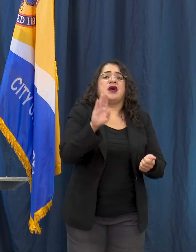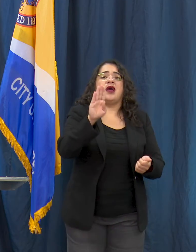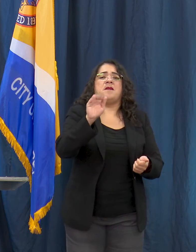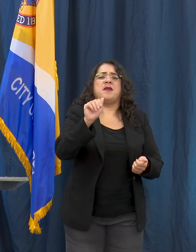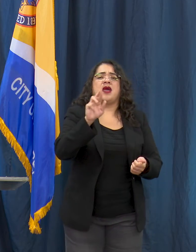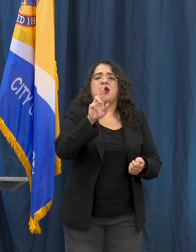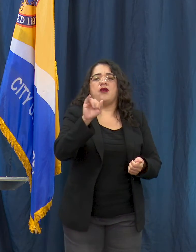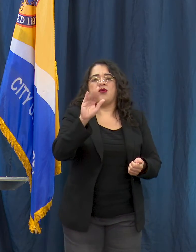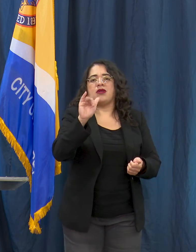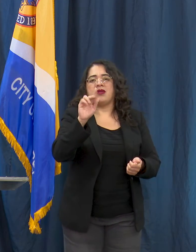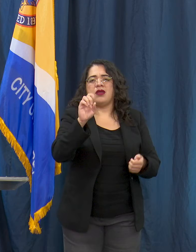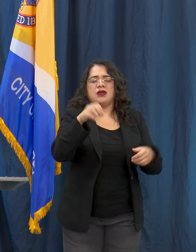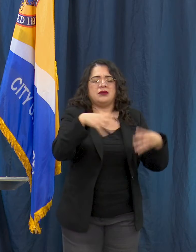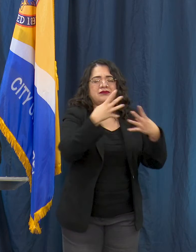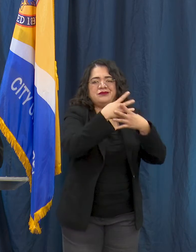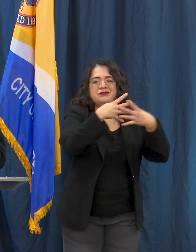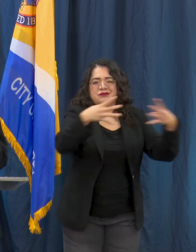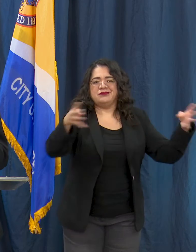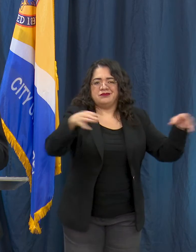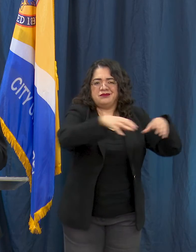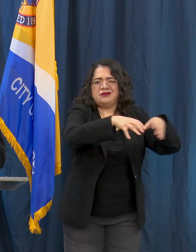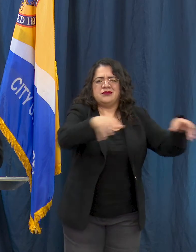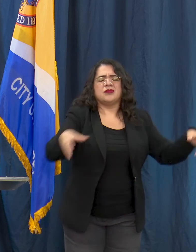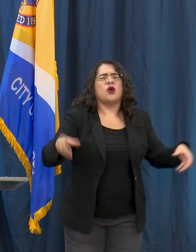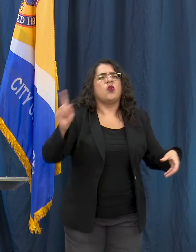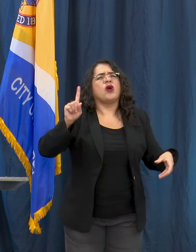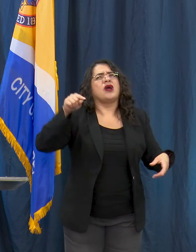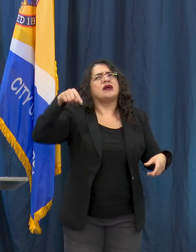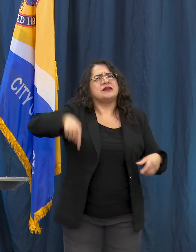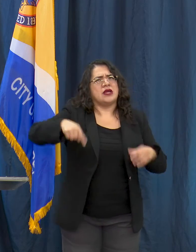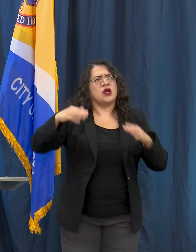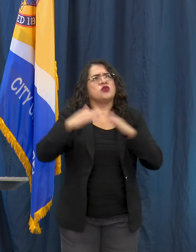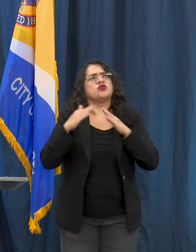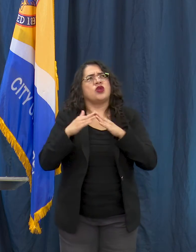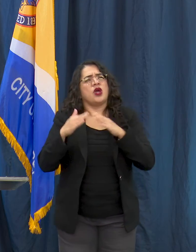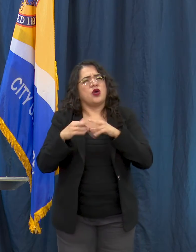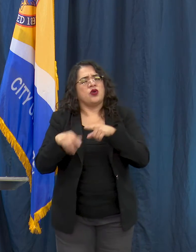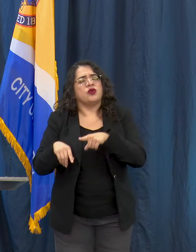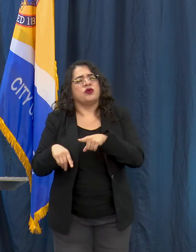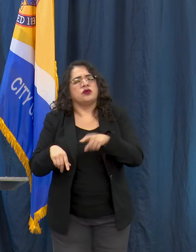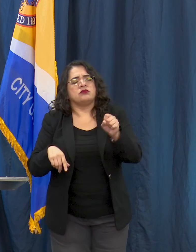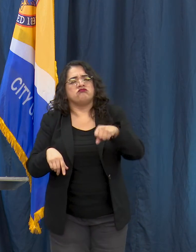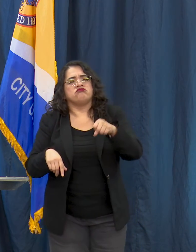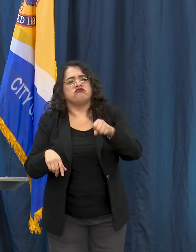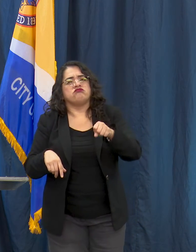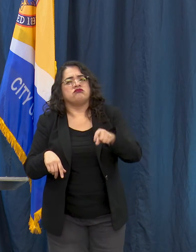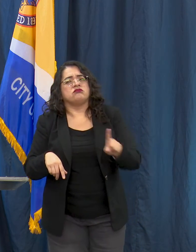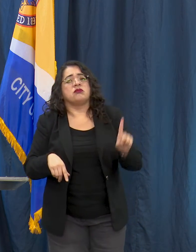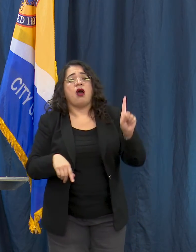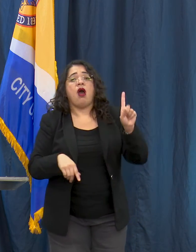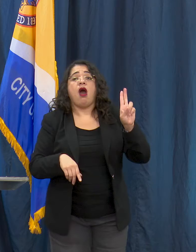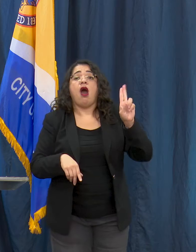up in parts of Downtown, I want to say parts of Uptown, there were some barricades